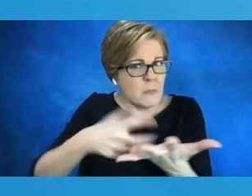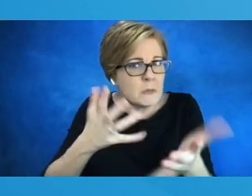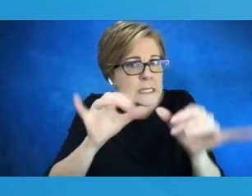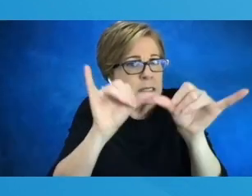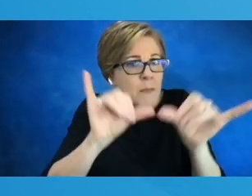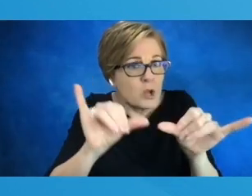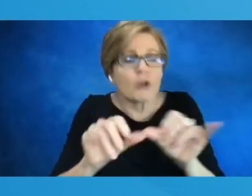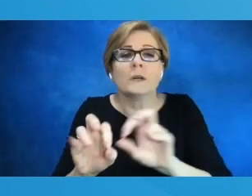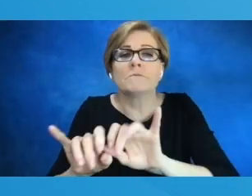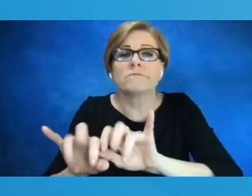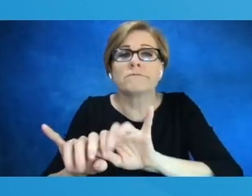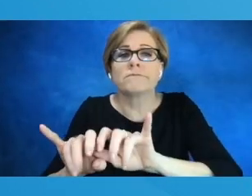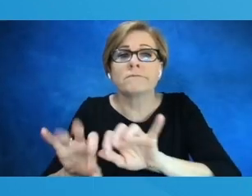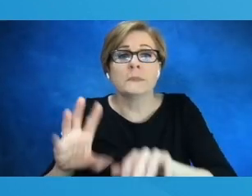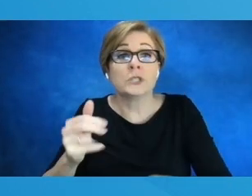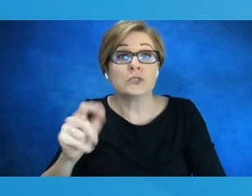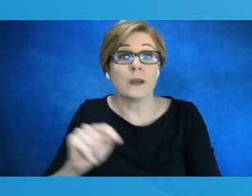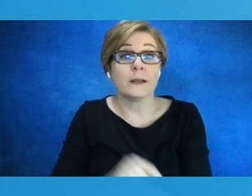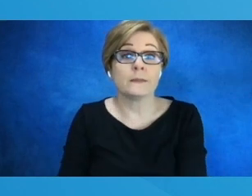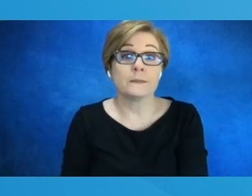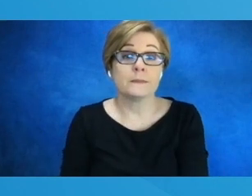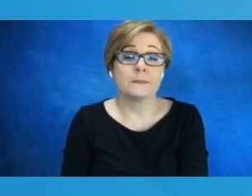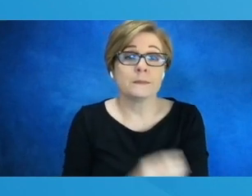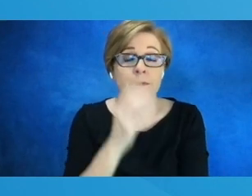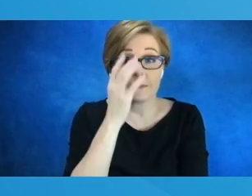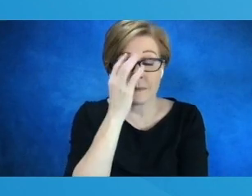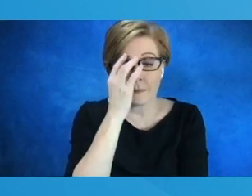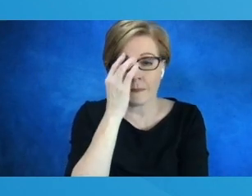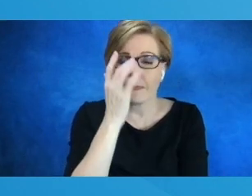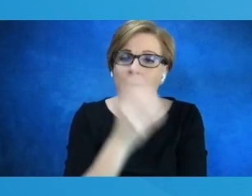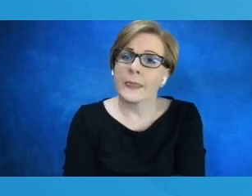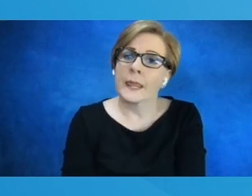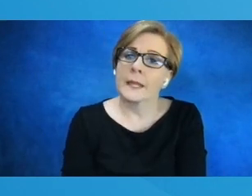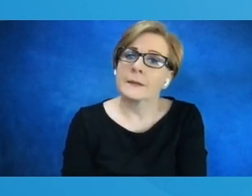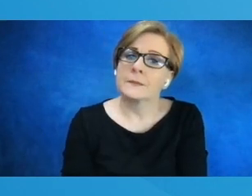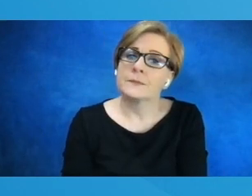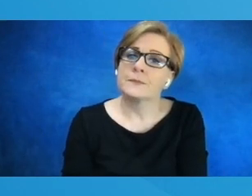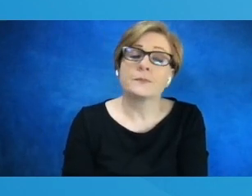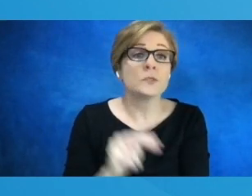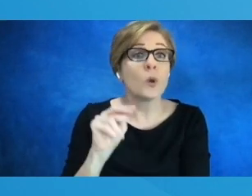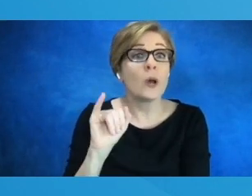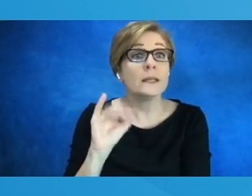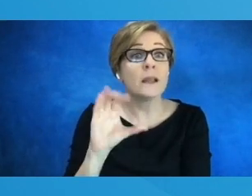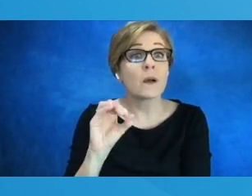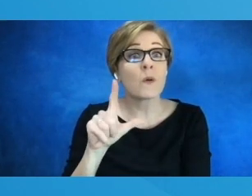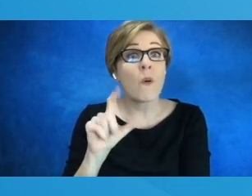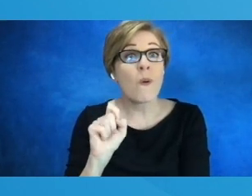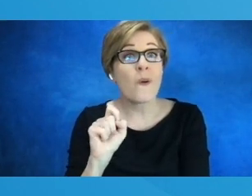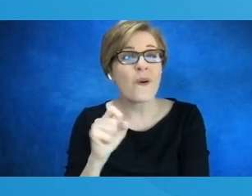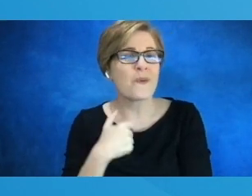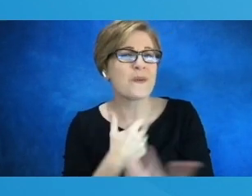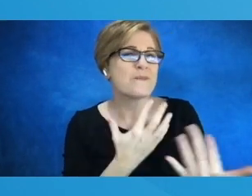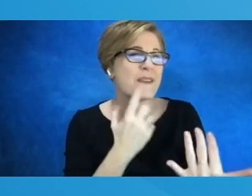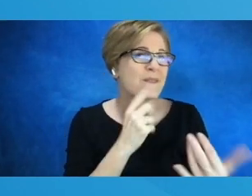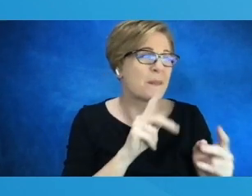Nicole, while we're waiting for the chat, I'd like to hear from you, what similarities do you see?